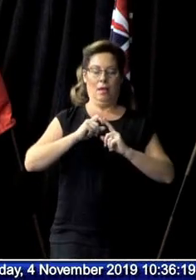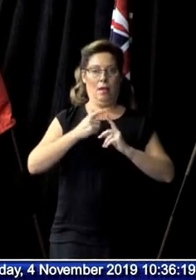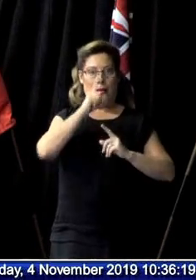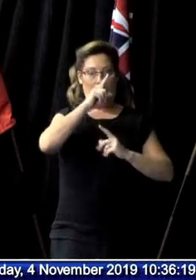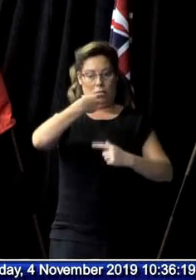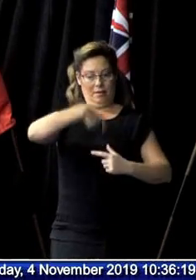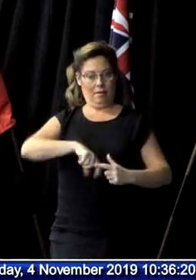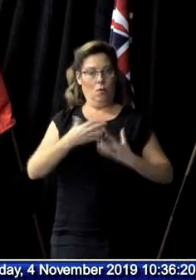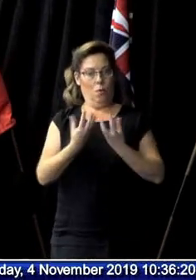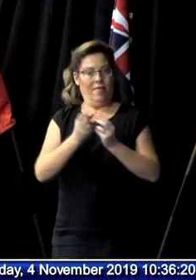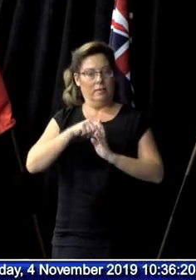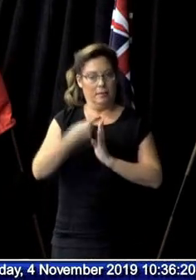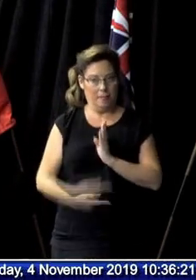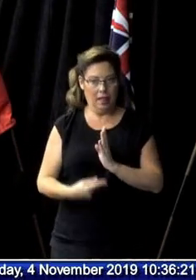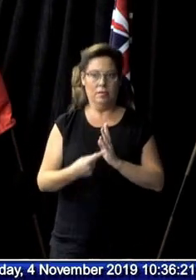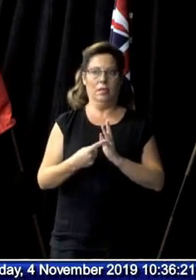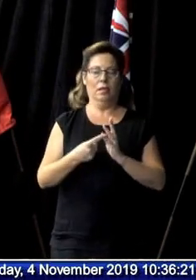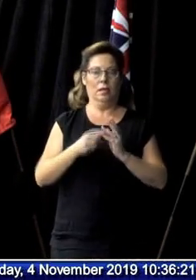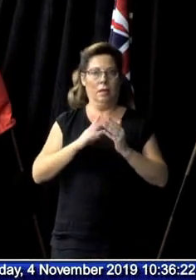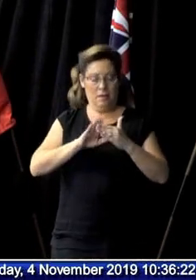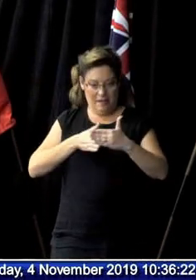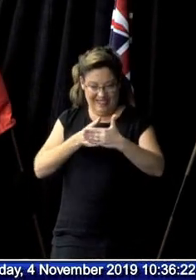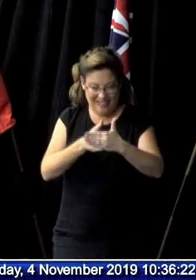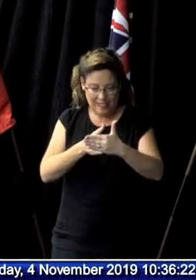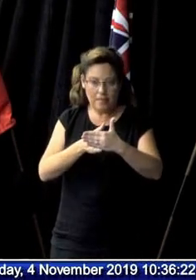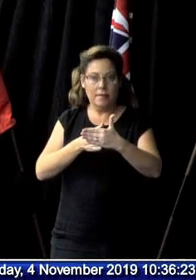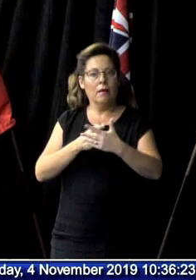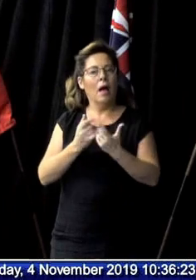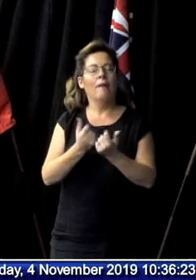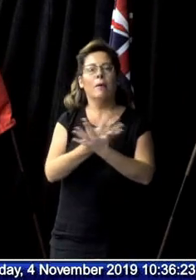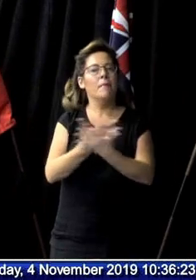This is, perhaps, most obvious in the case of First Nations People with disability,